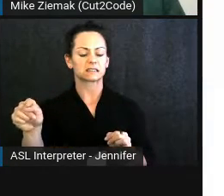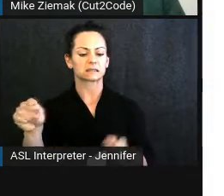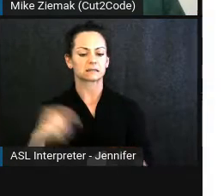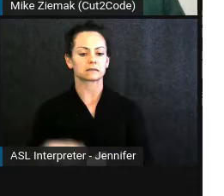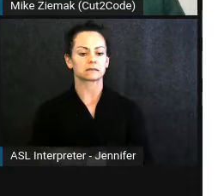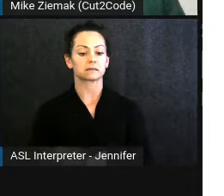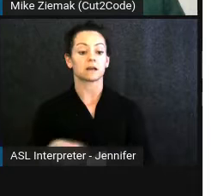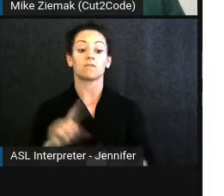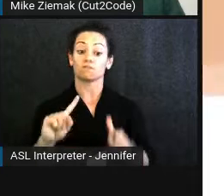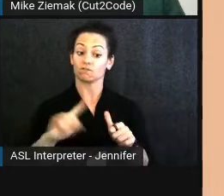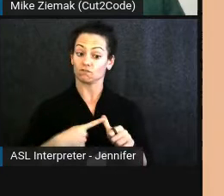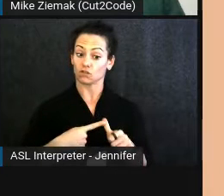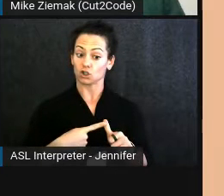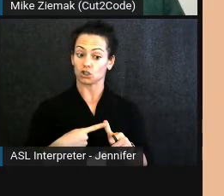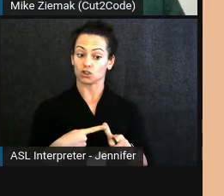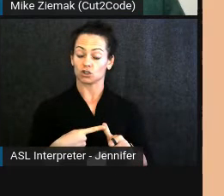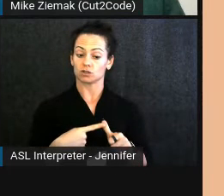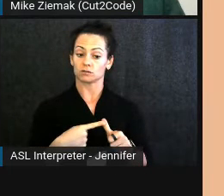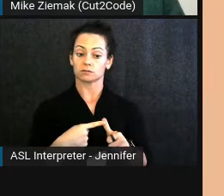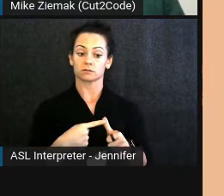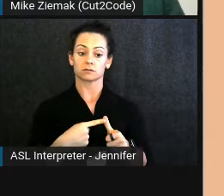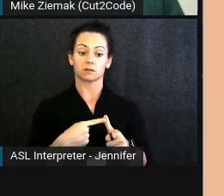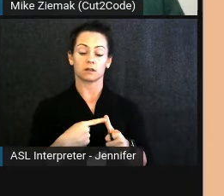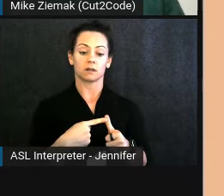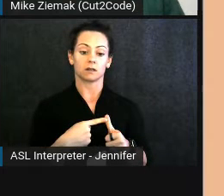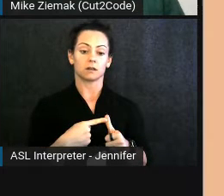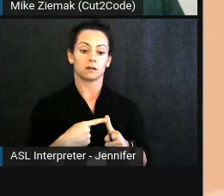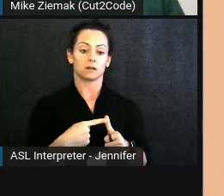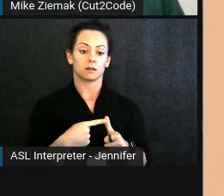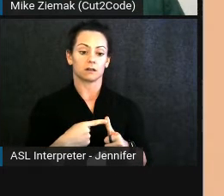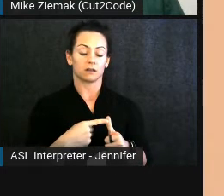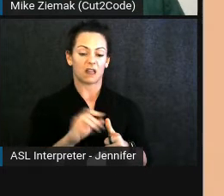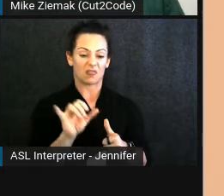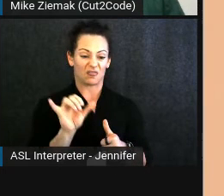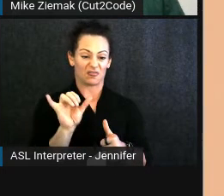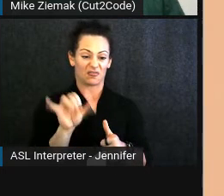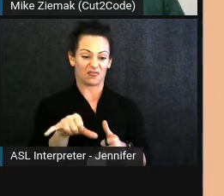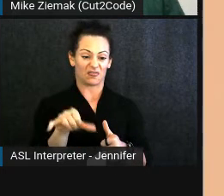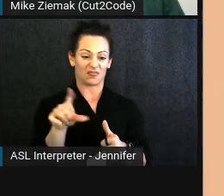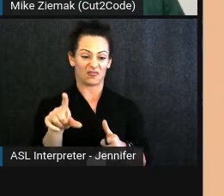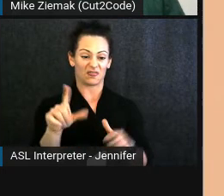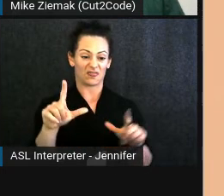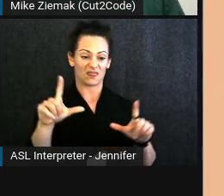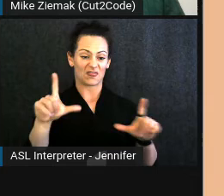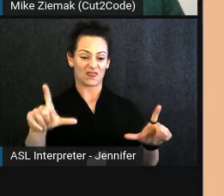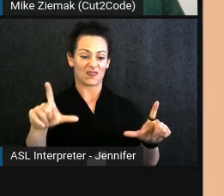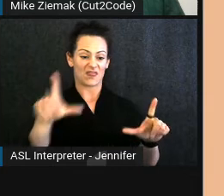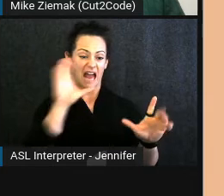First of all, I would get rid of this image and replace it